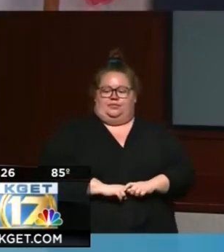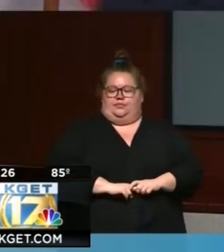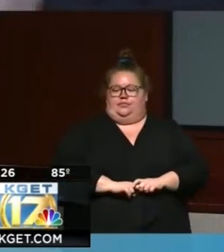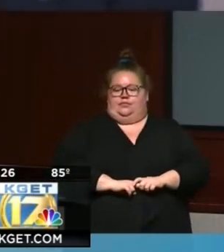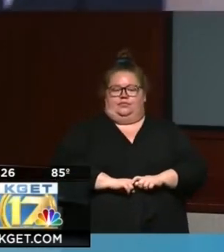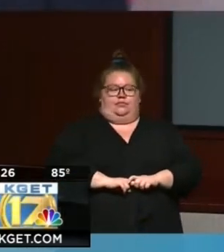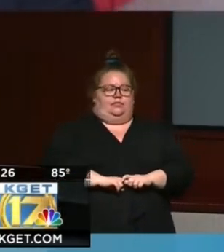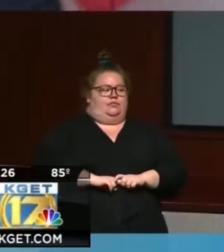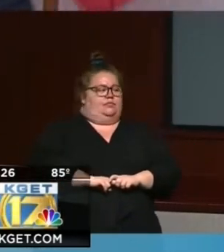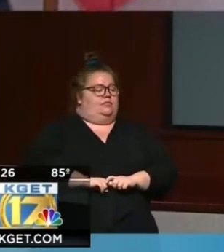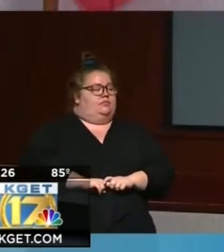THEM?